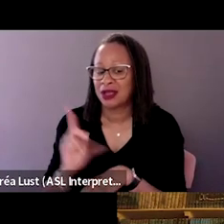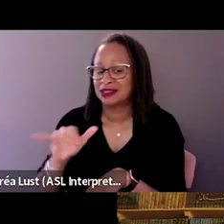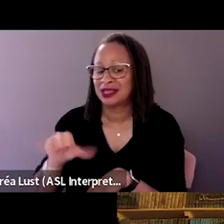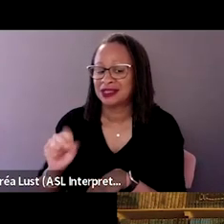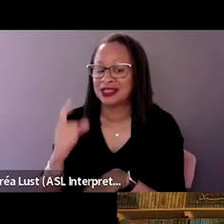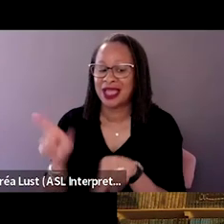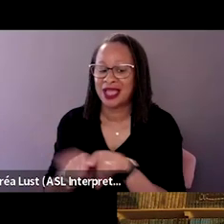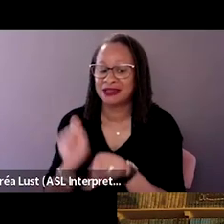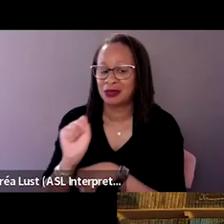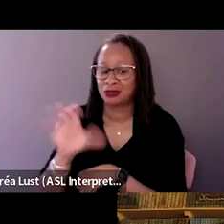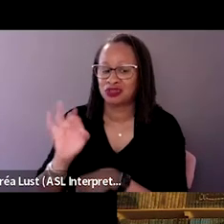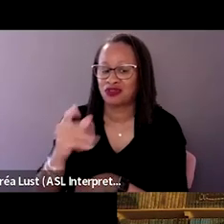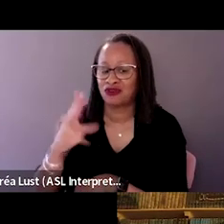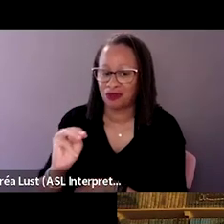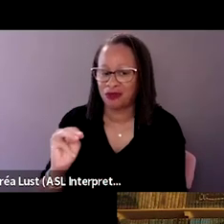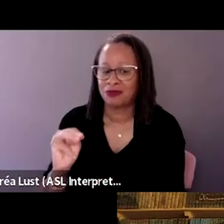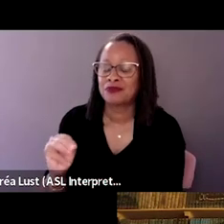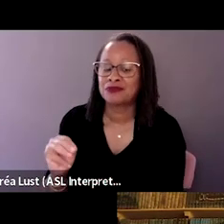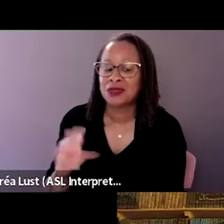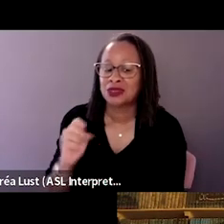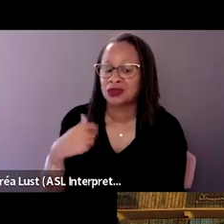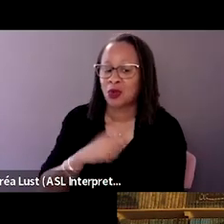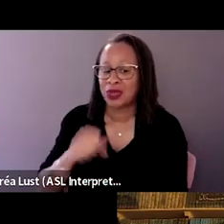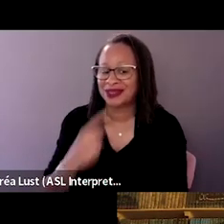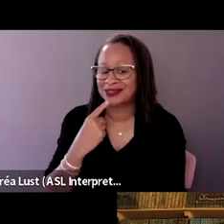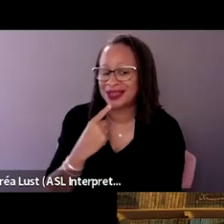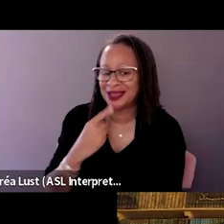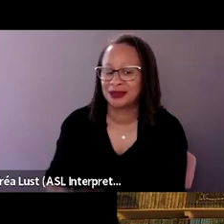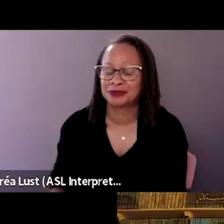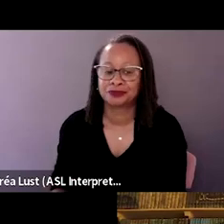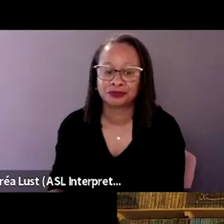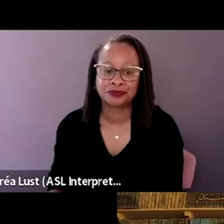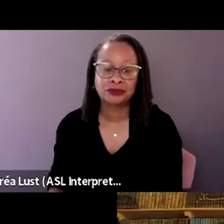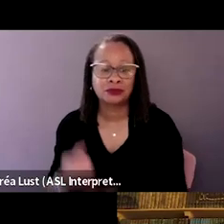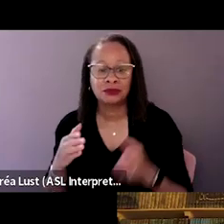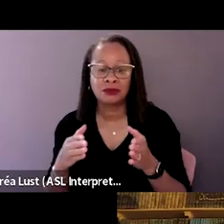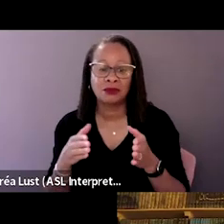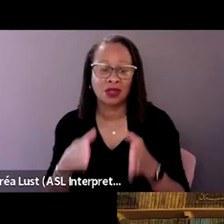It happens in Sofia every year. So we can say in way I'm a broadcaster